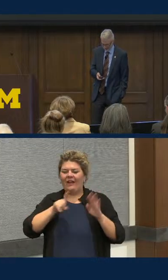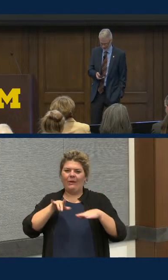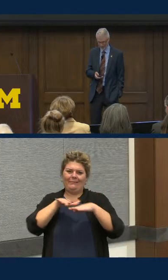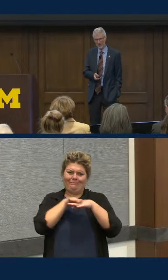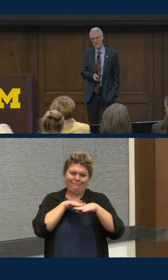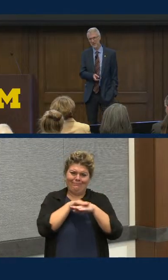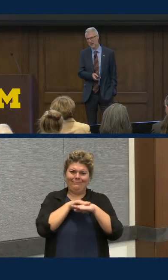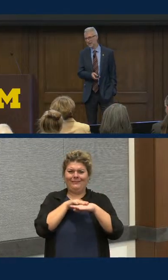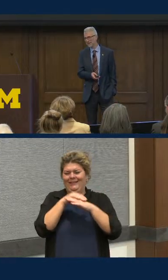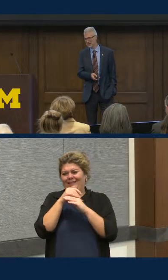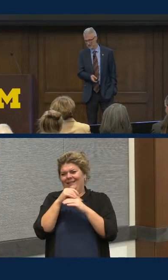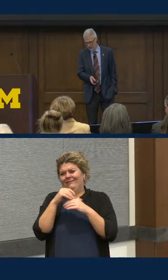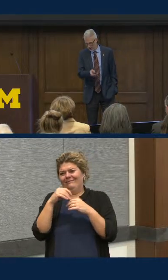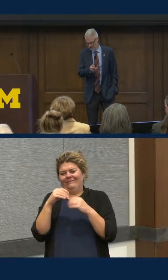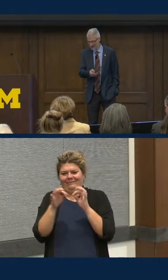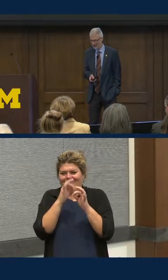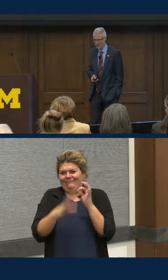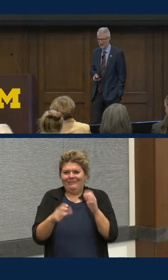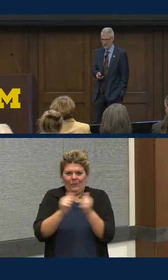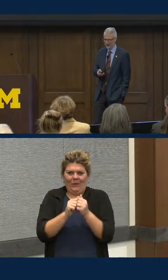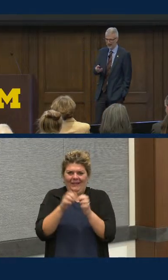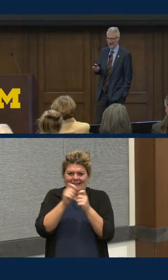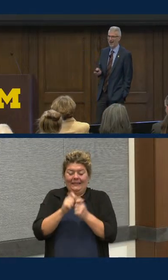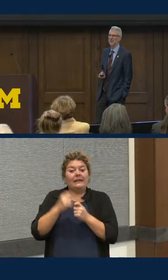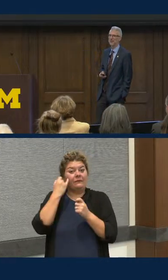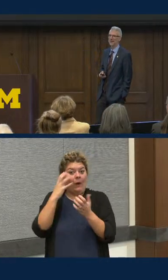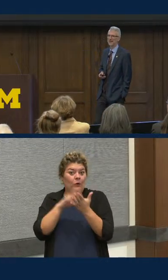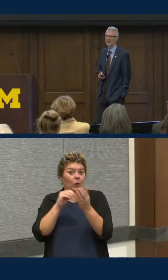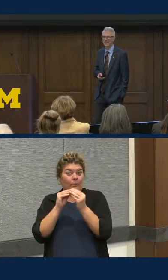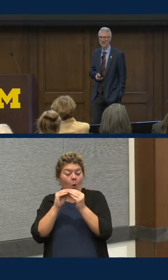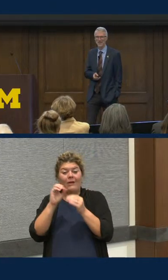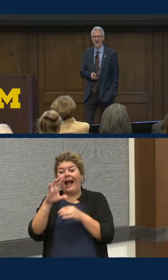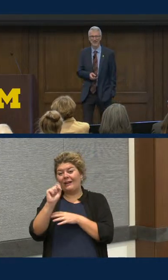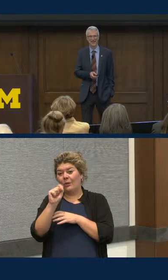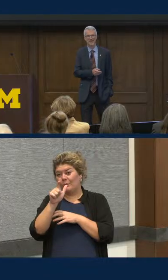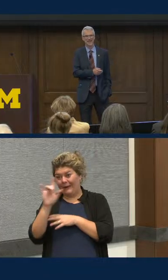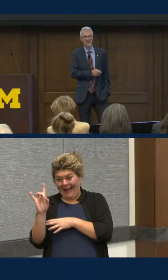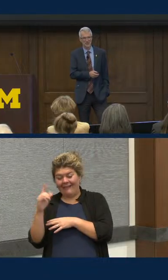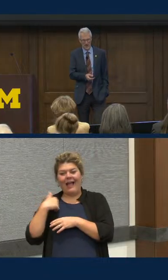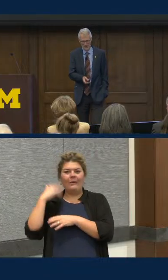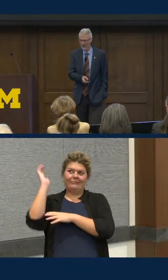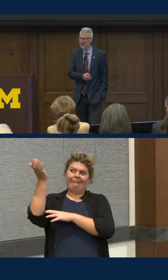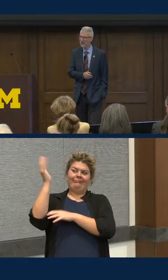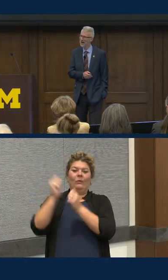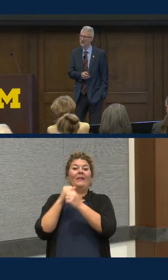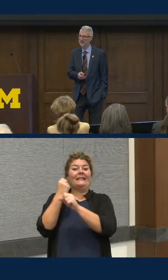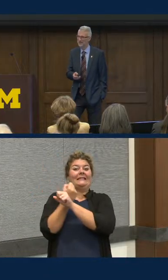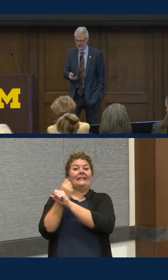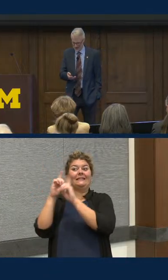If you want to learn more on October 28th I happen to be giving a seminar in the